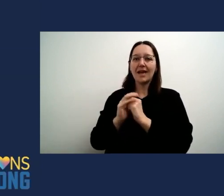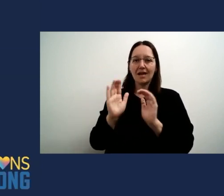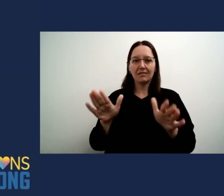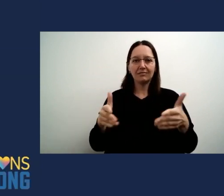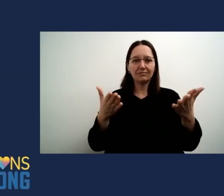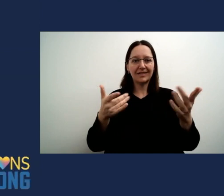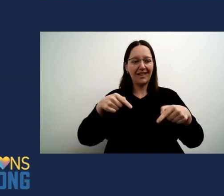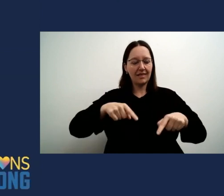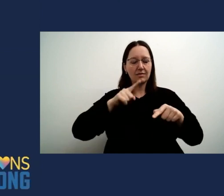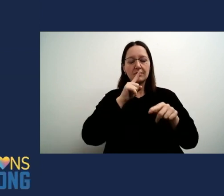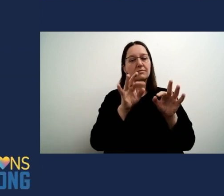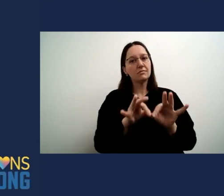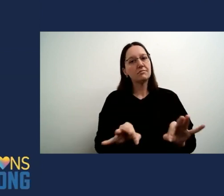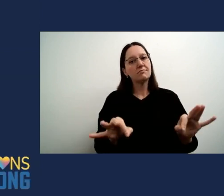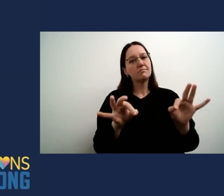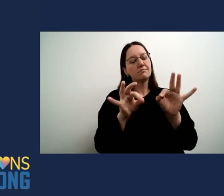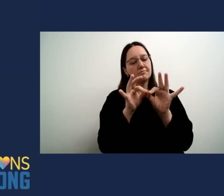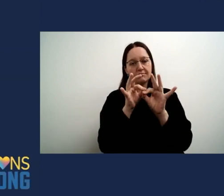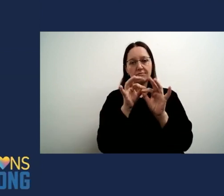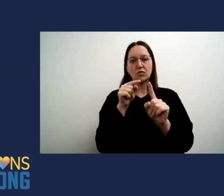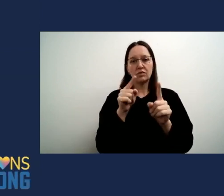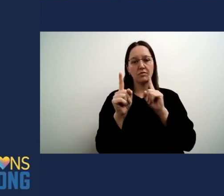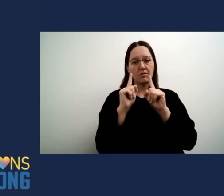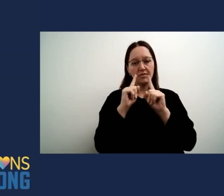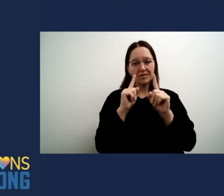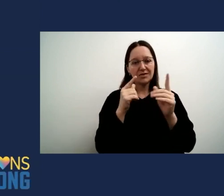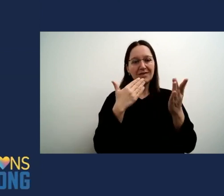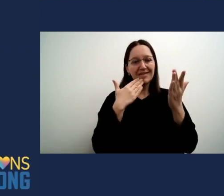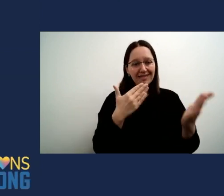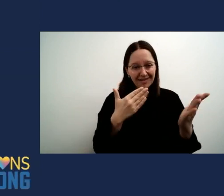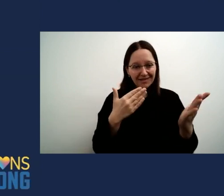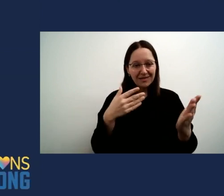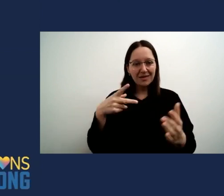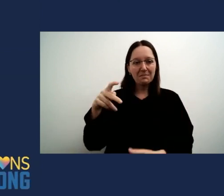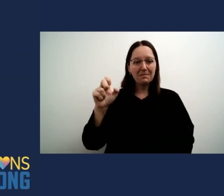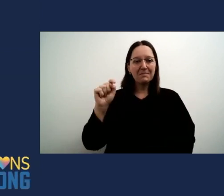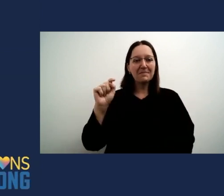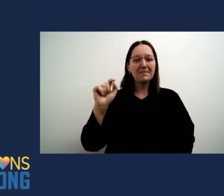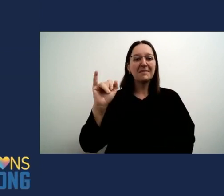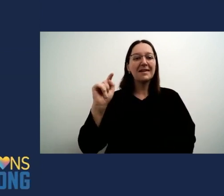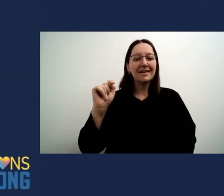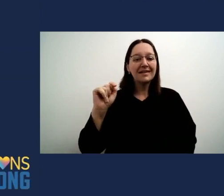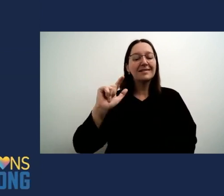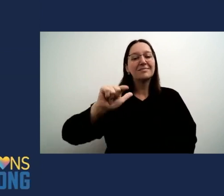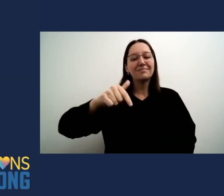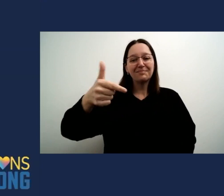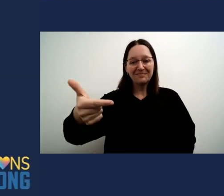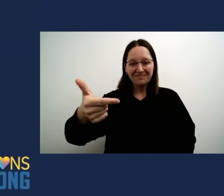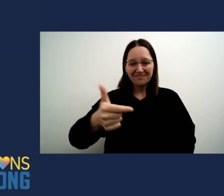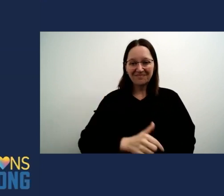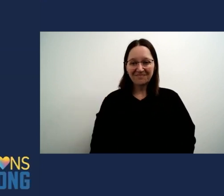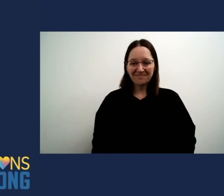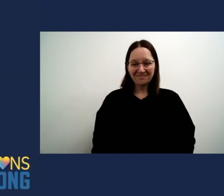help us understand what we can all do as individuals and as a